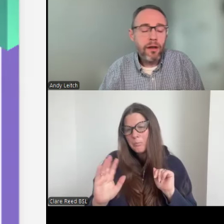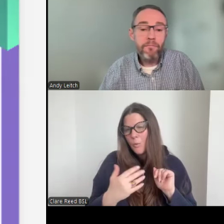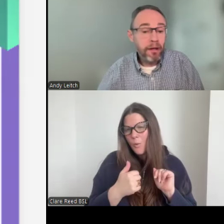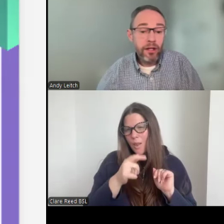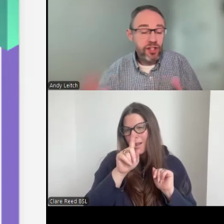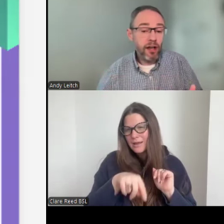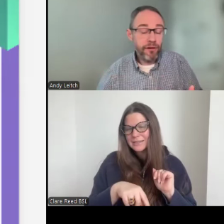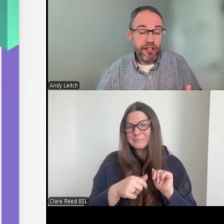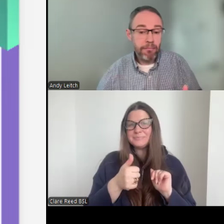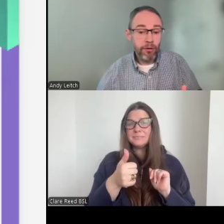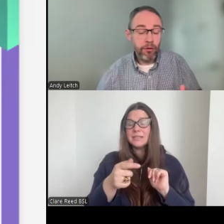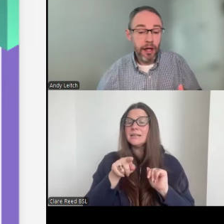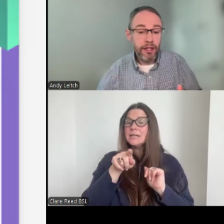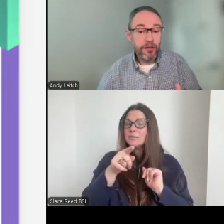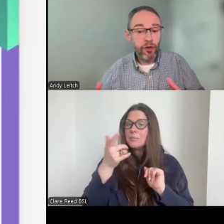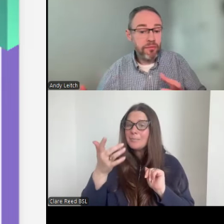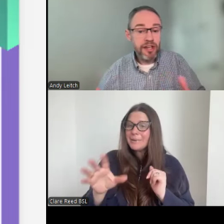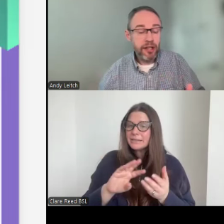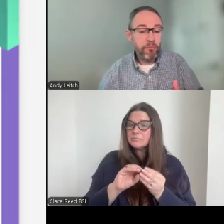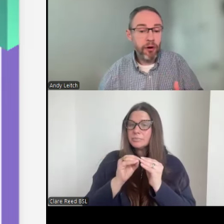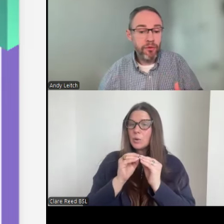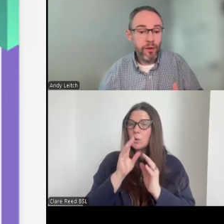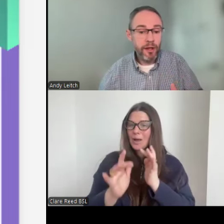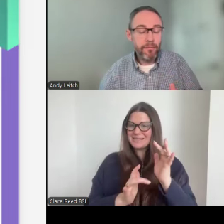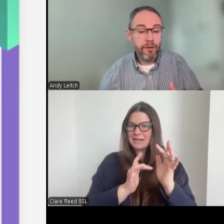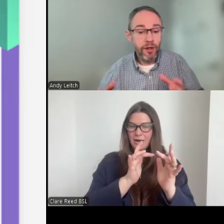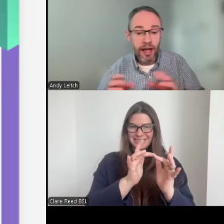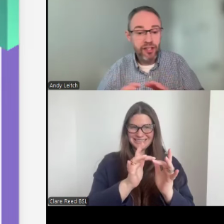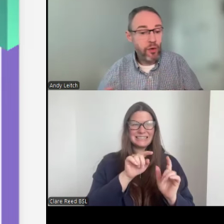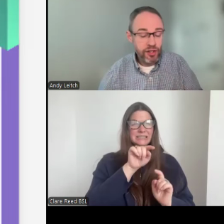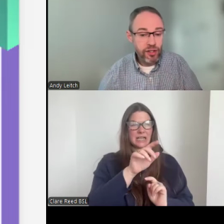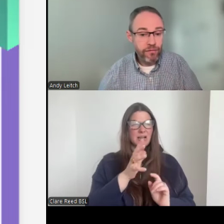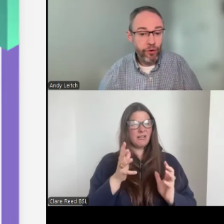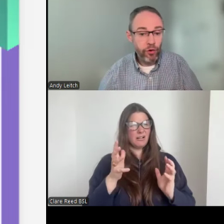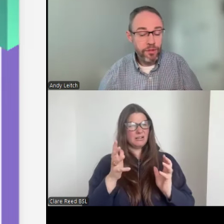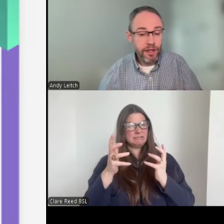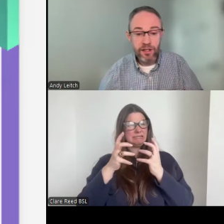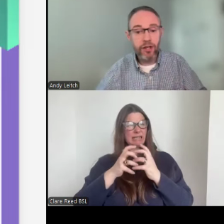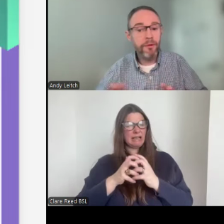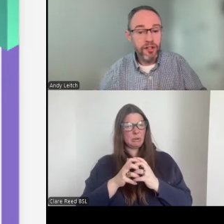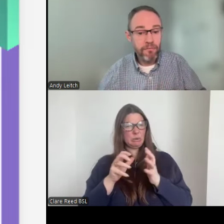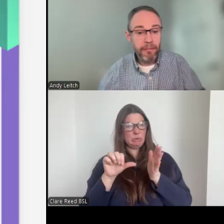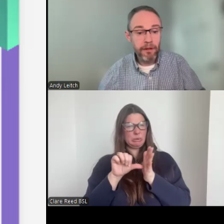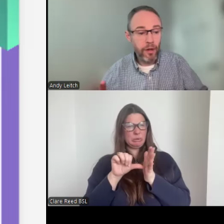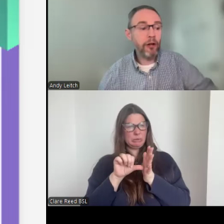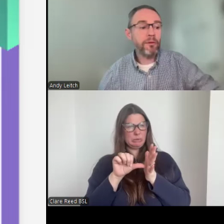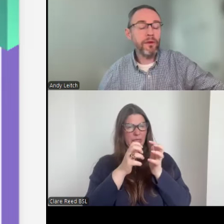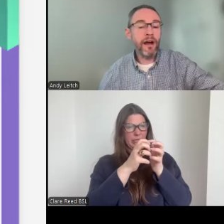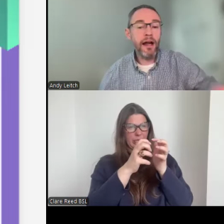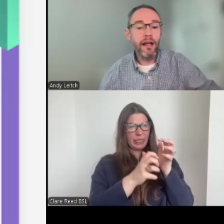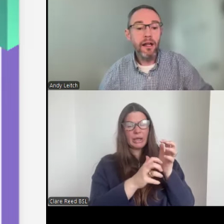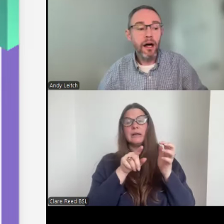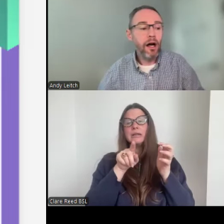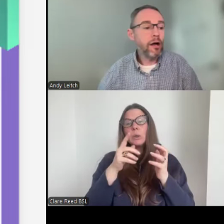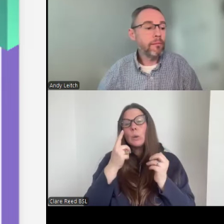If you've built a site, for example, and you've got some technical problems with it, you can ask questions in the forums and there's a community of people that will help you with that,